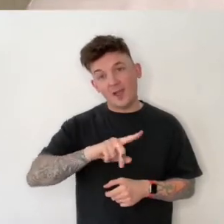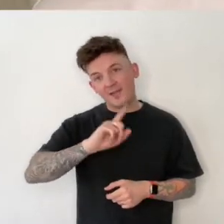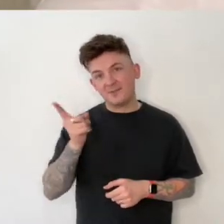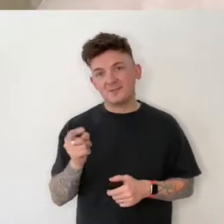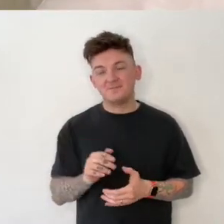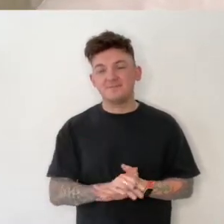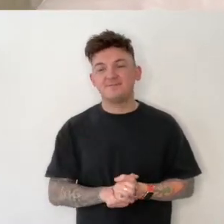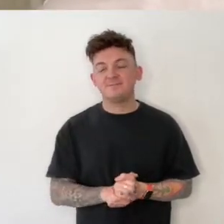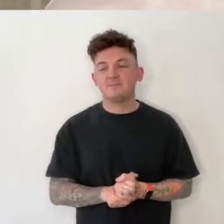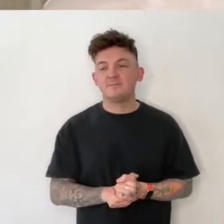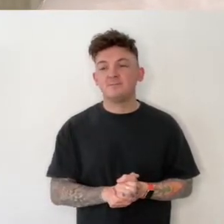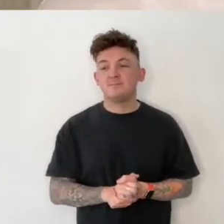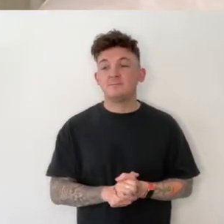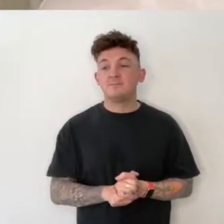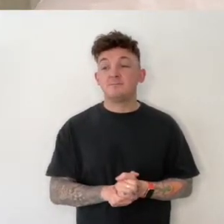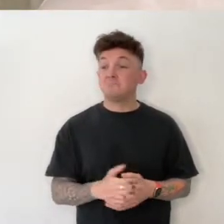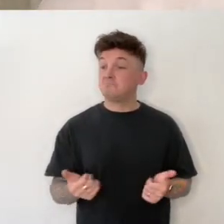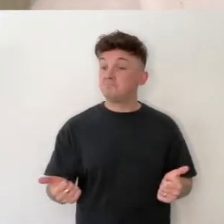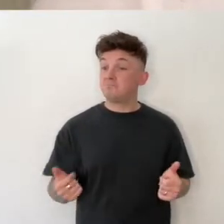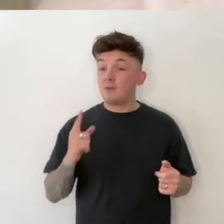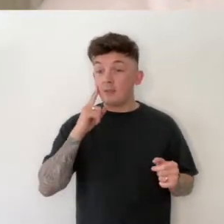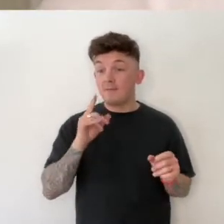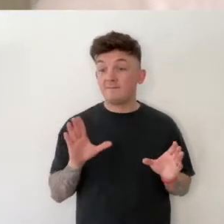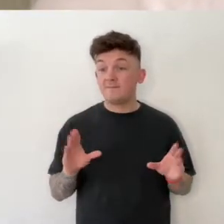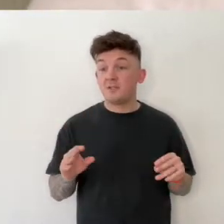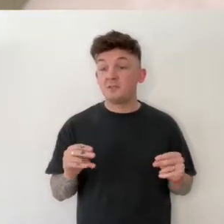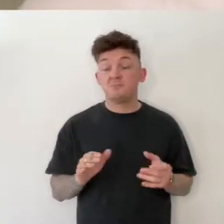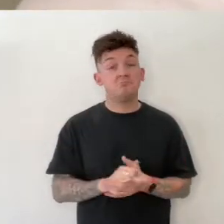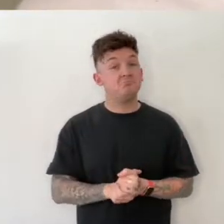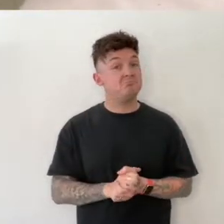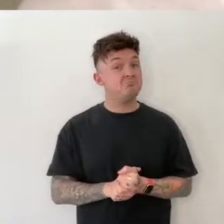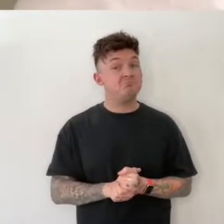and i think that's pretty much what i would do, i'd just probably do a few little tweaks